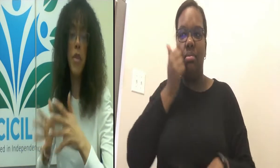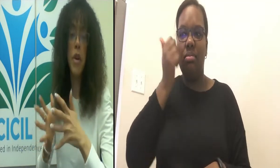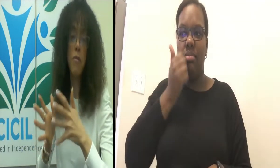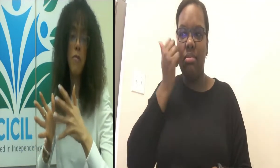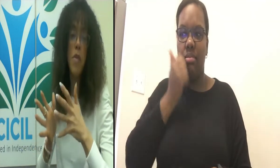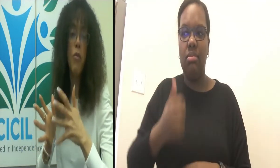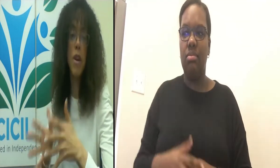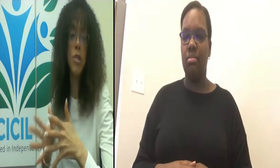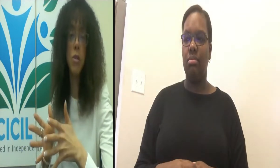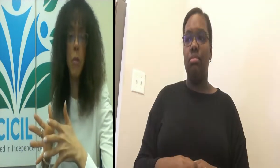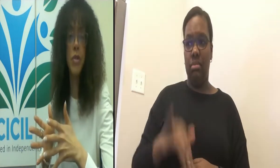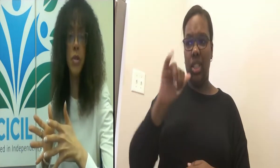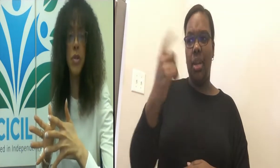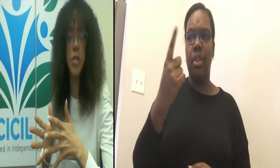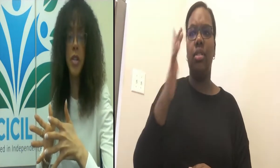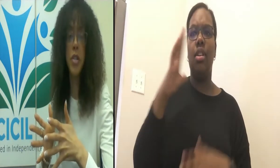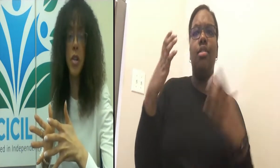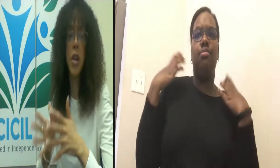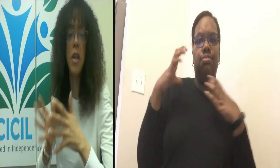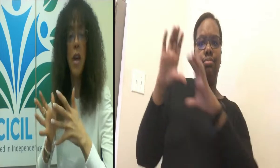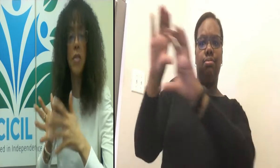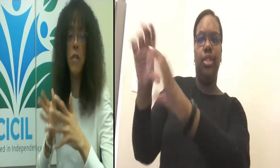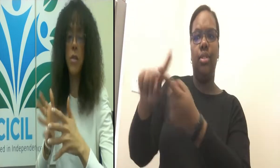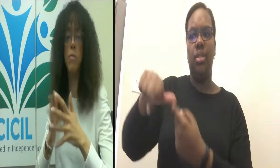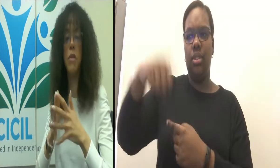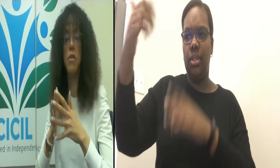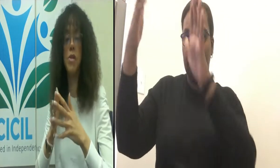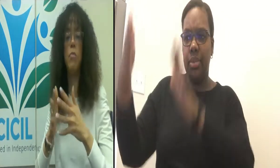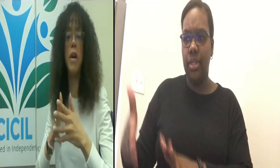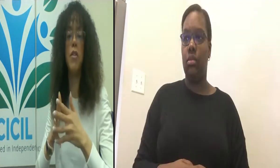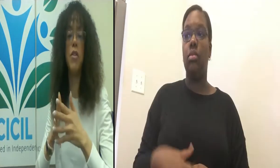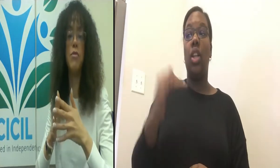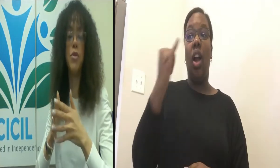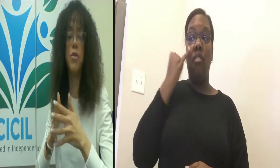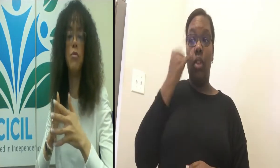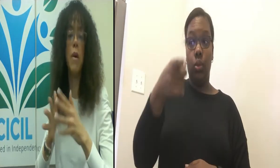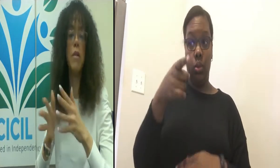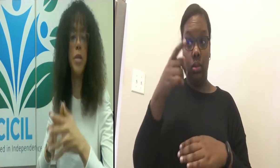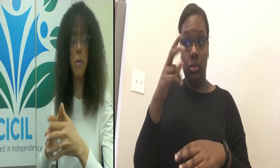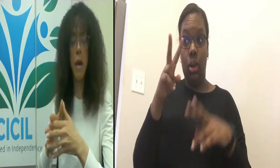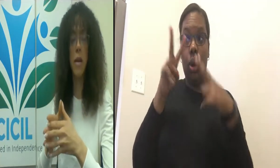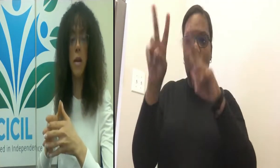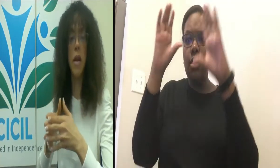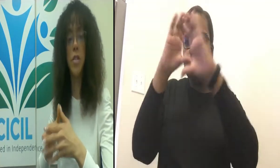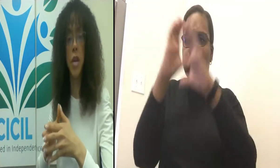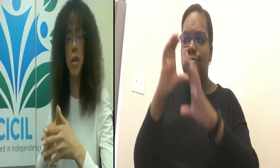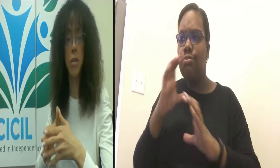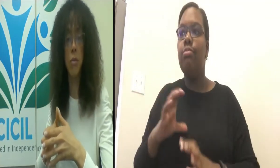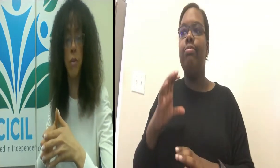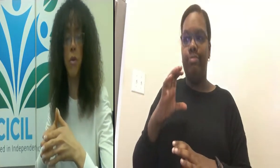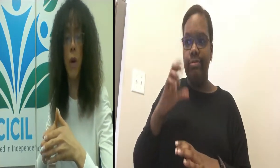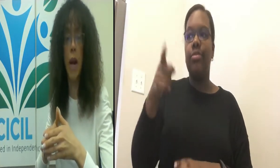who are qualified but because of their their racial marginalization they've